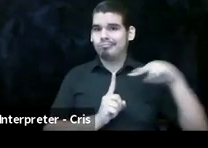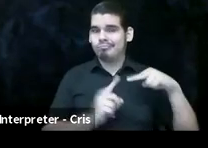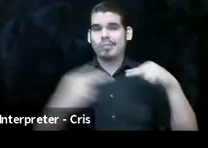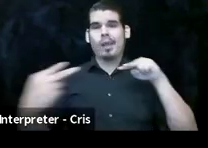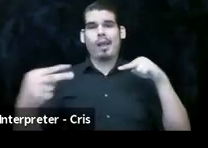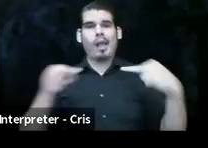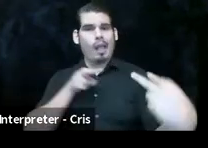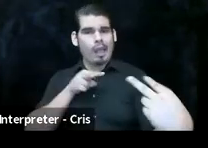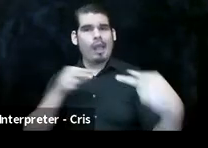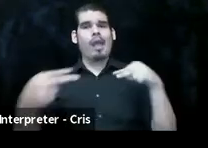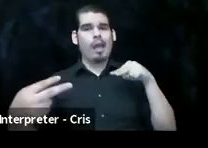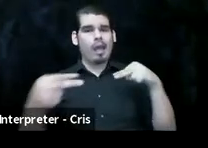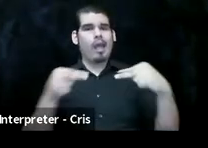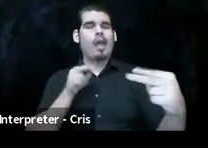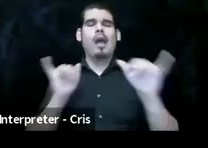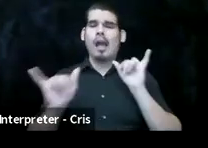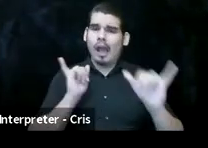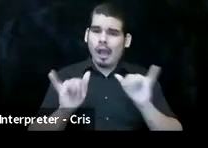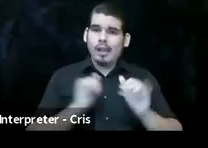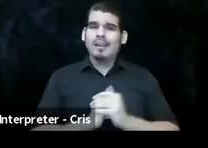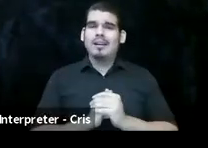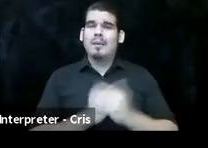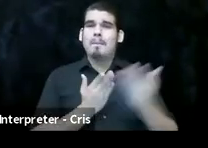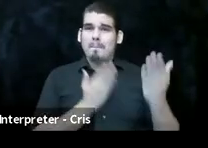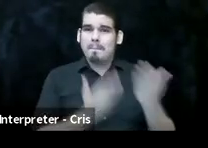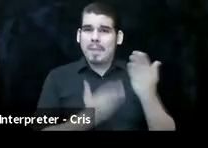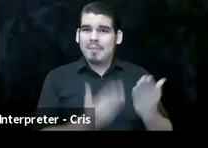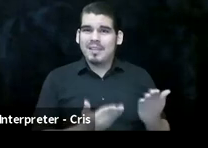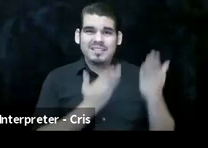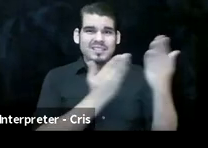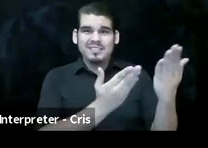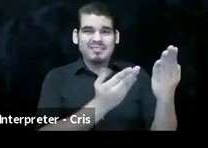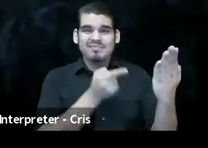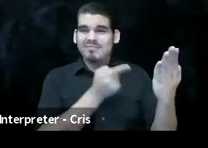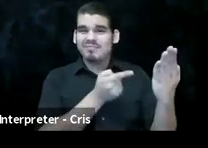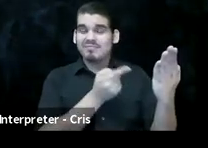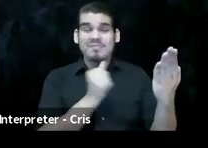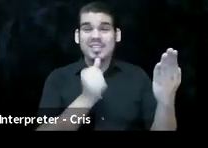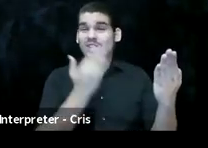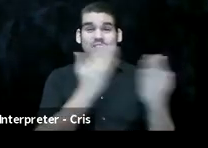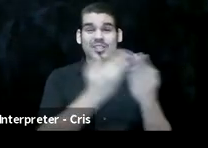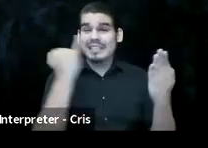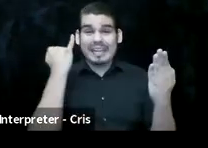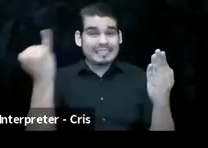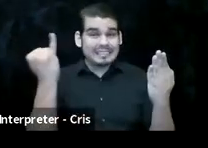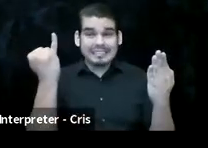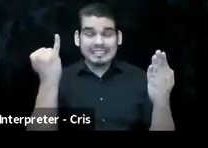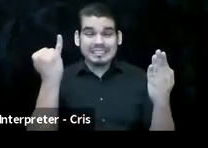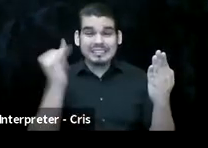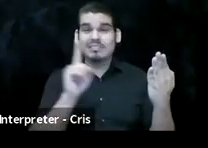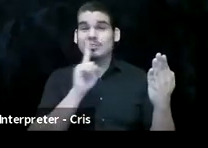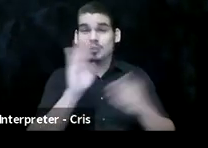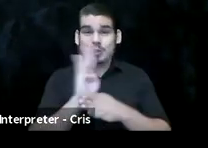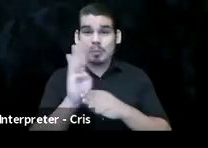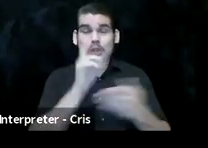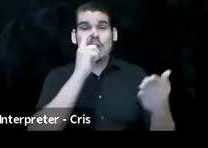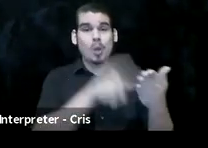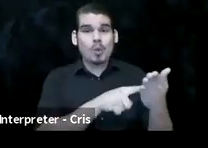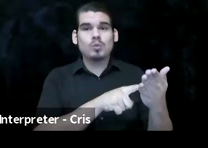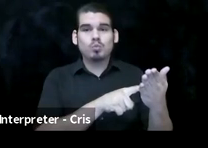Katherine Squire: be like Oh, maybe this is not the best resolution and path for my college so um yeah I would just encourage encourage everyone to keep that in mind.